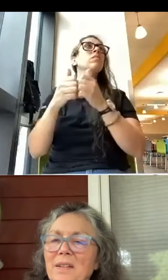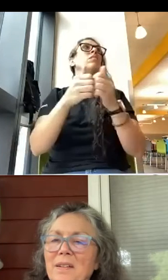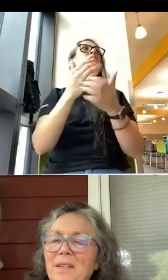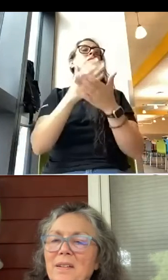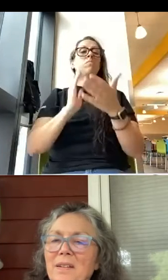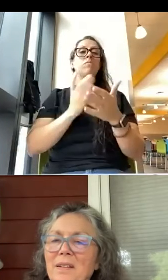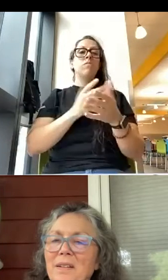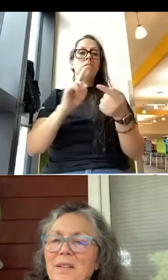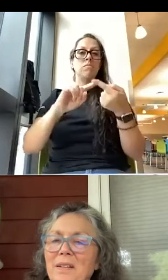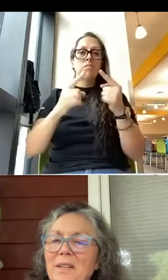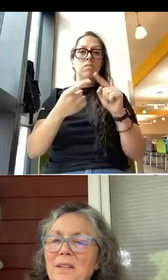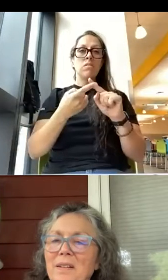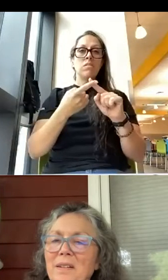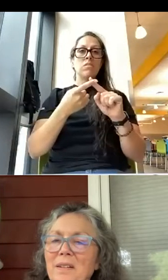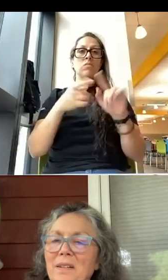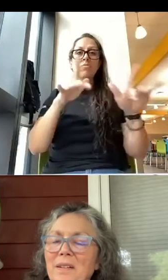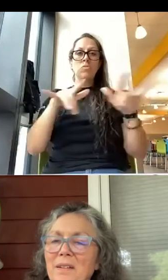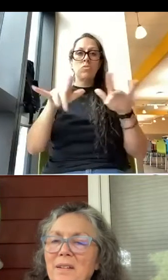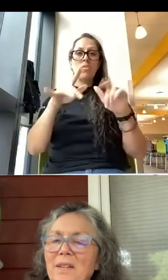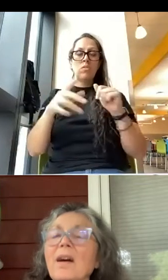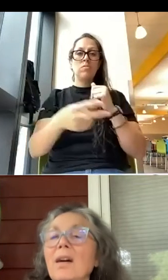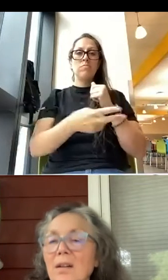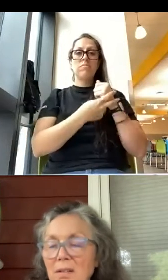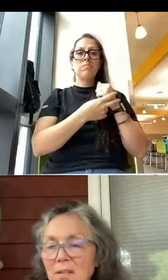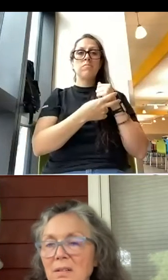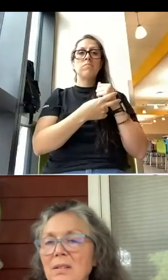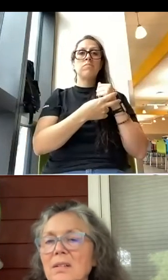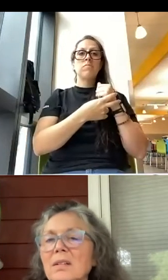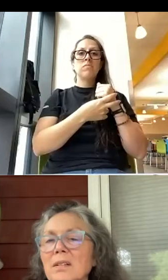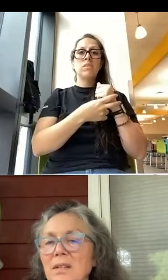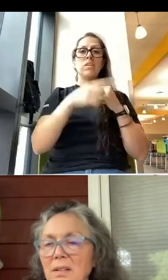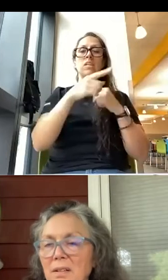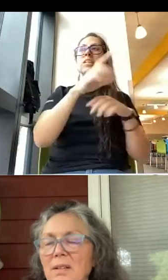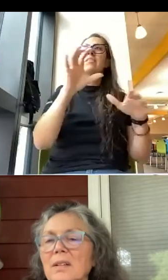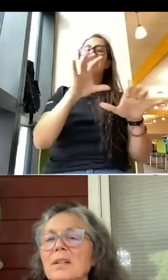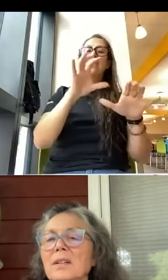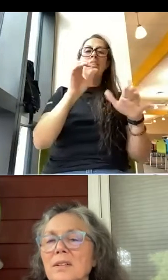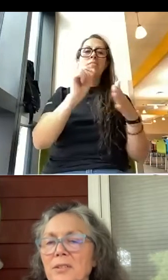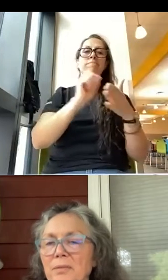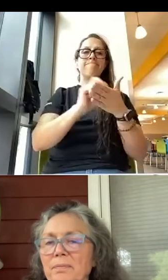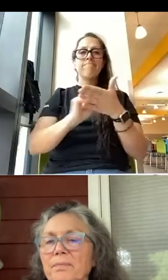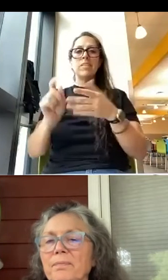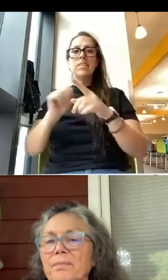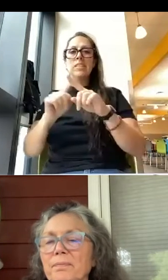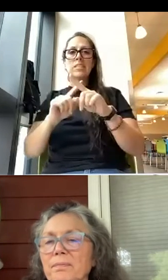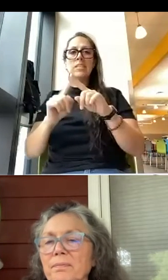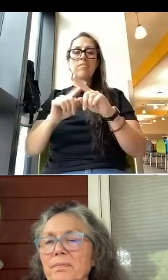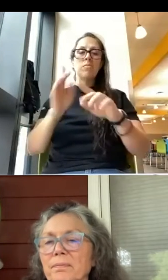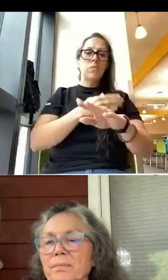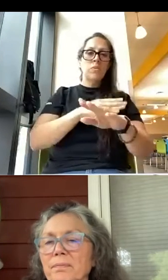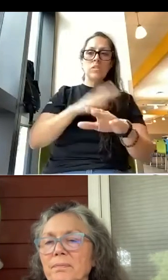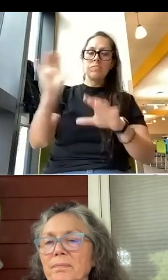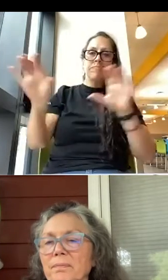soundtrack. Micah did the composition and brought in different musicians. Um, and Micah's *Dad* was the